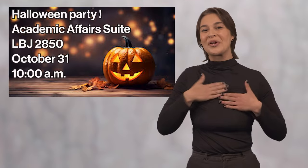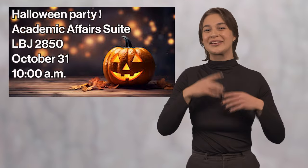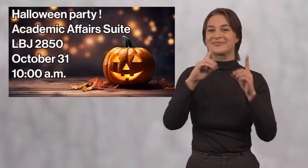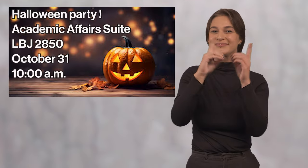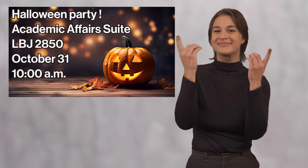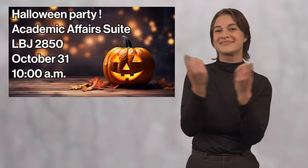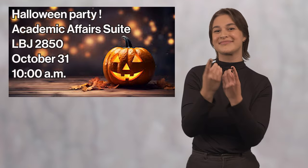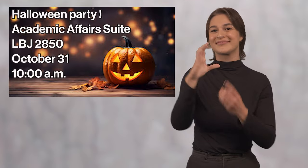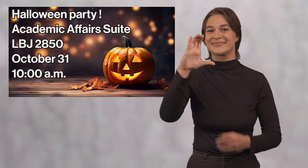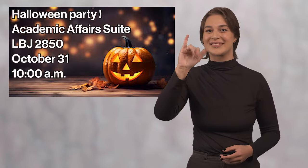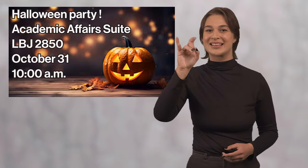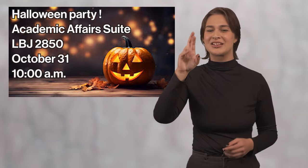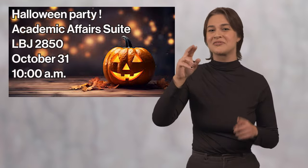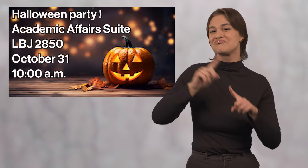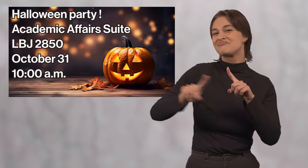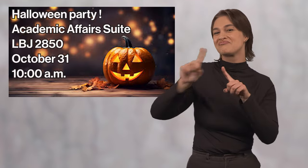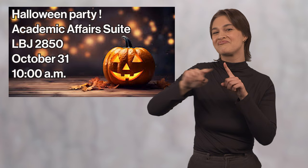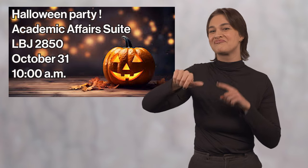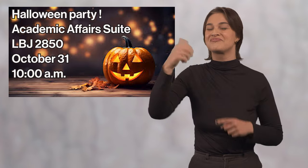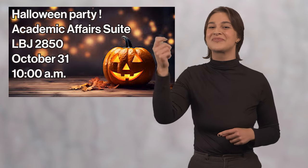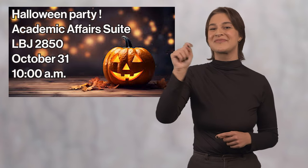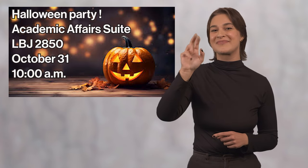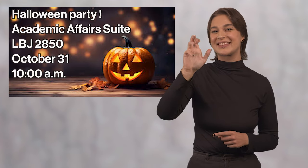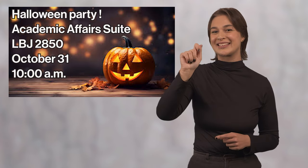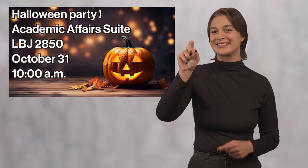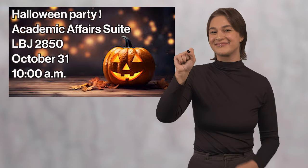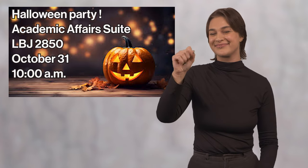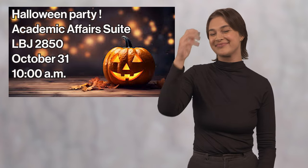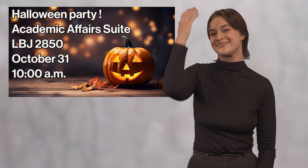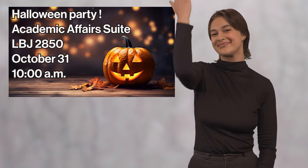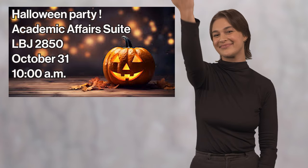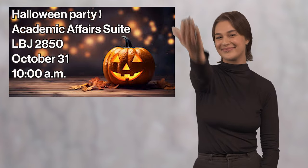Wear your costumes and enjoy donuts, cider and other treats!